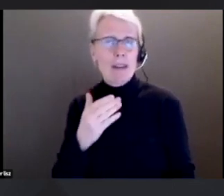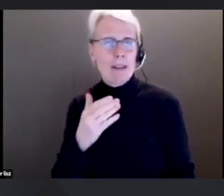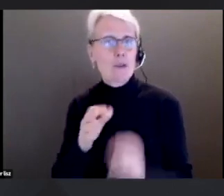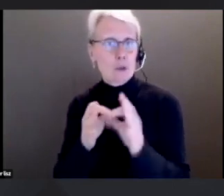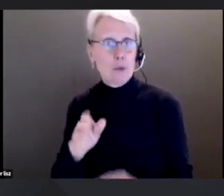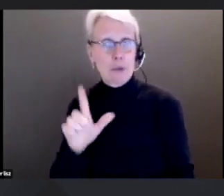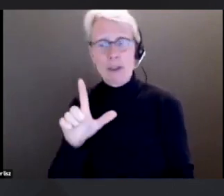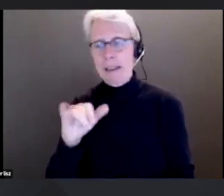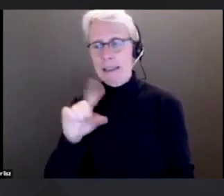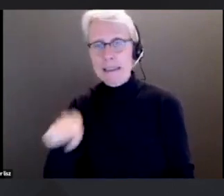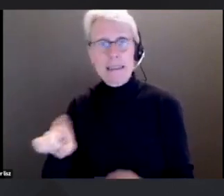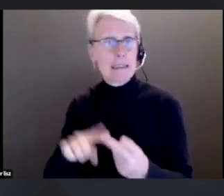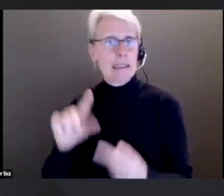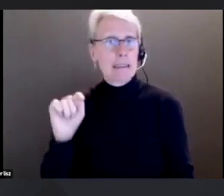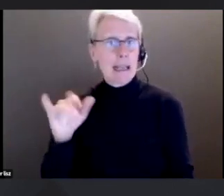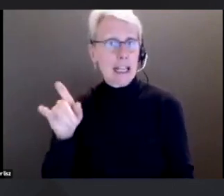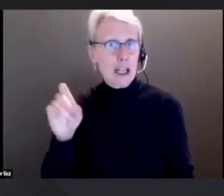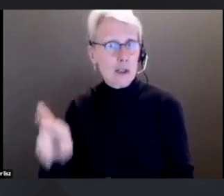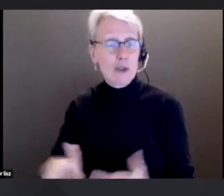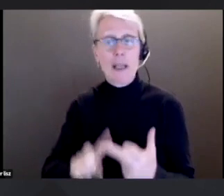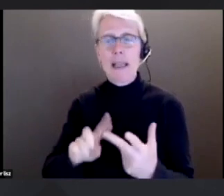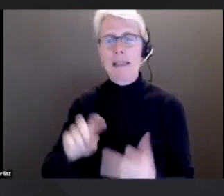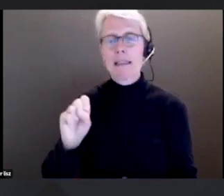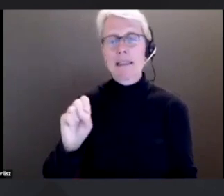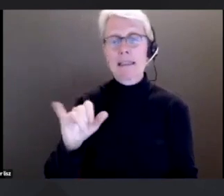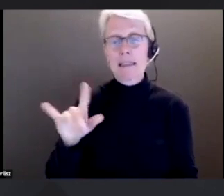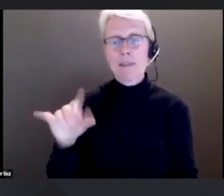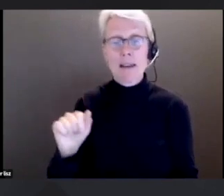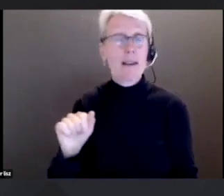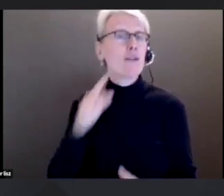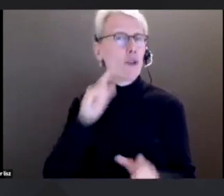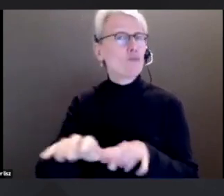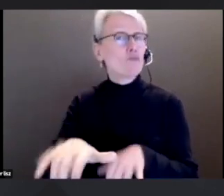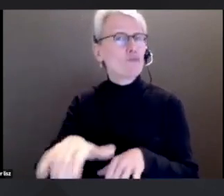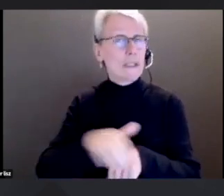So as I mentioned at the beginning of today's session, this webinar is recorded